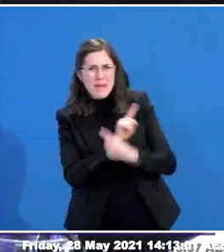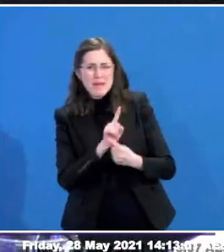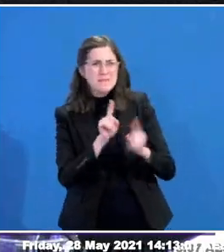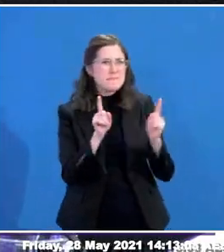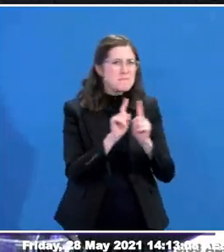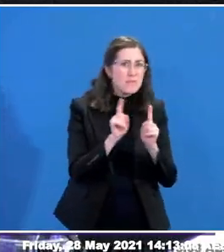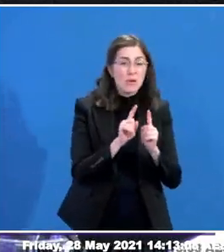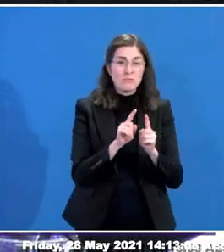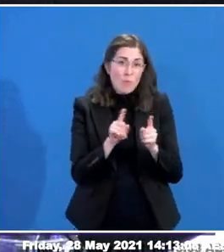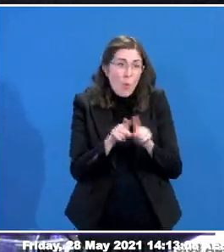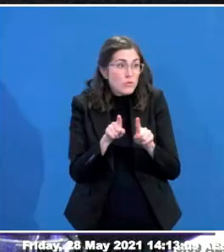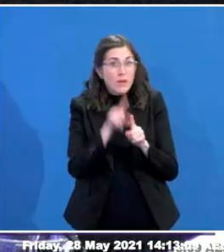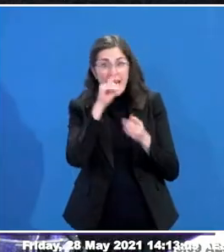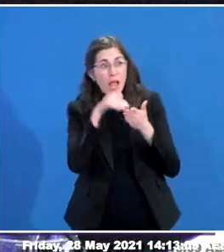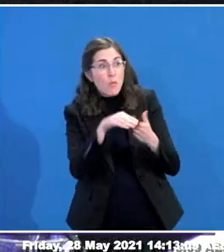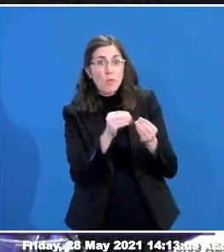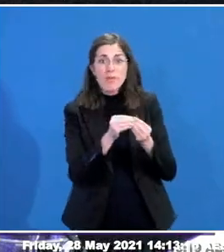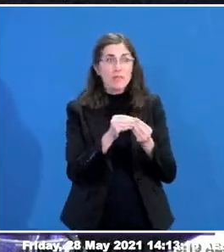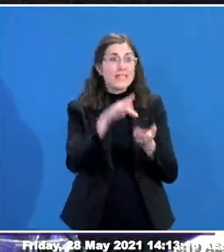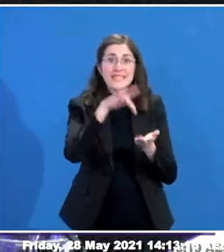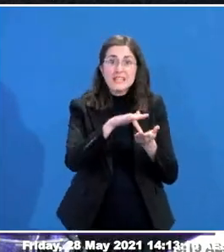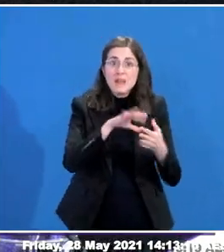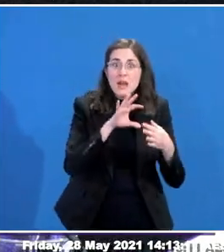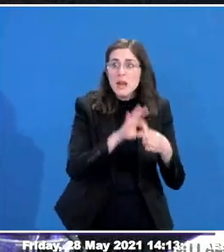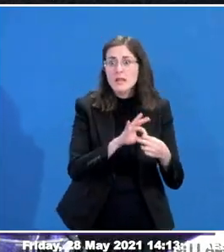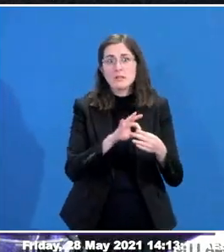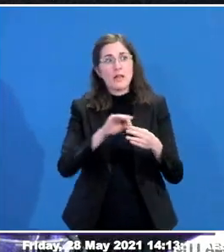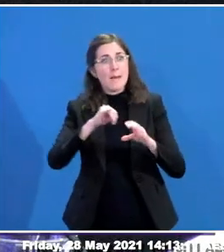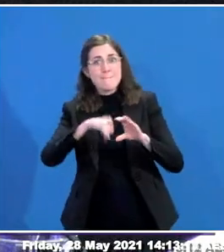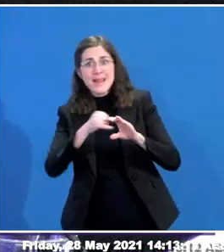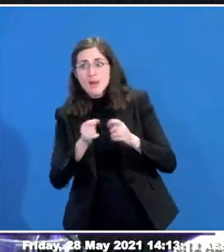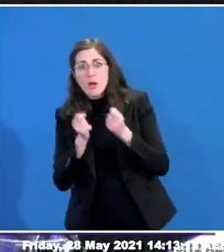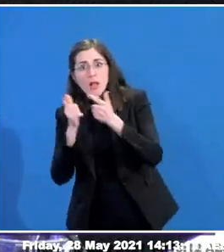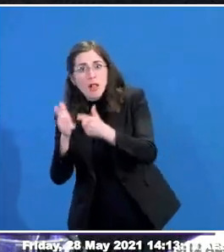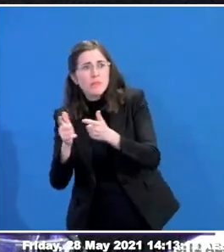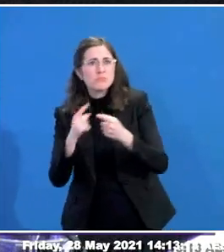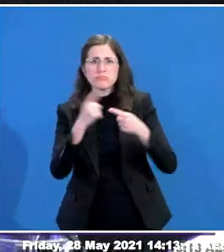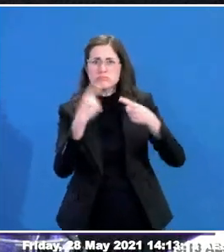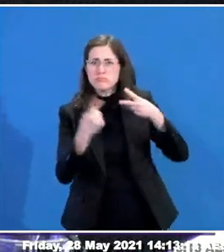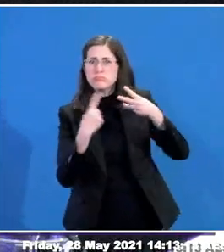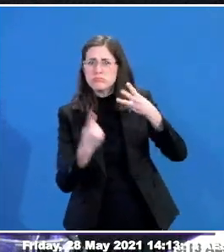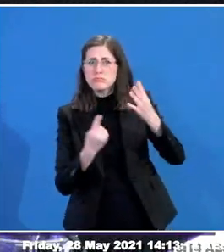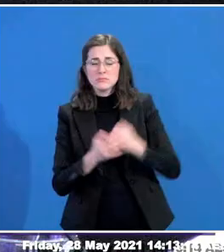or other medical areas, of course but advocates often do support participants